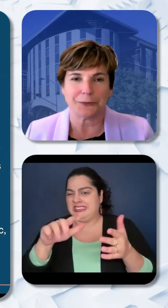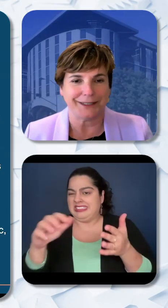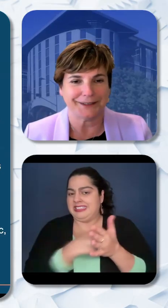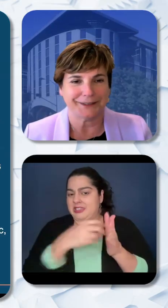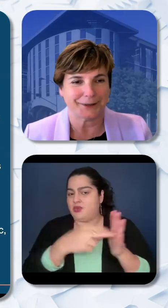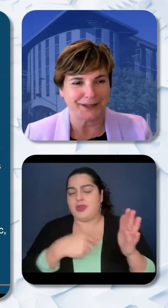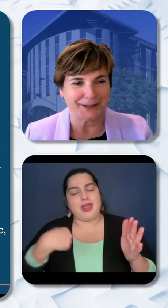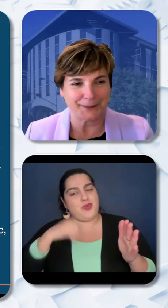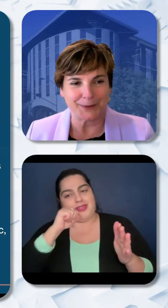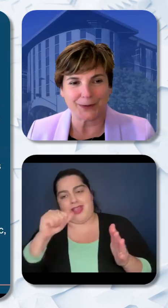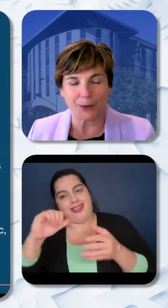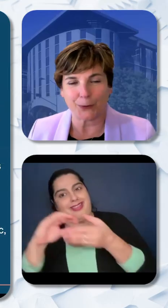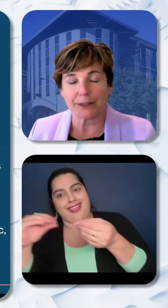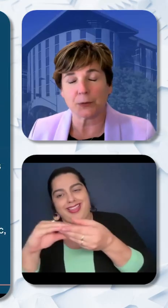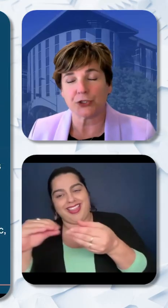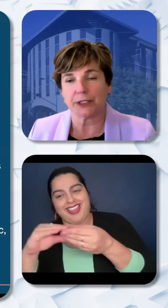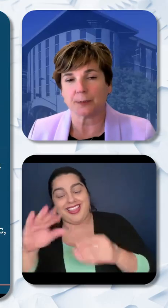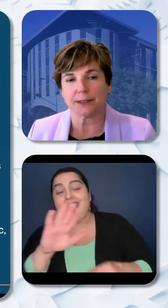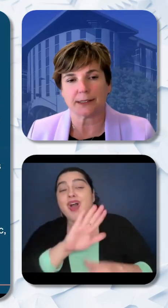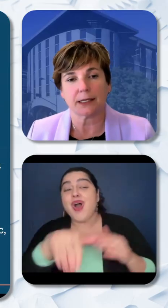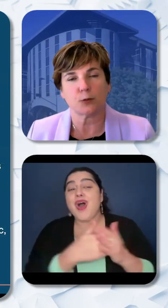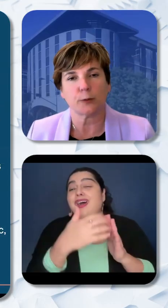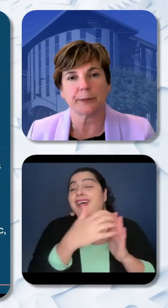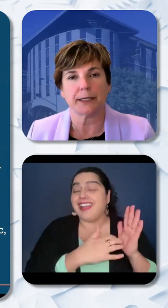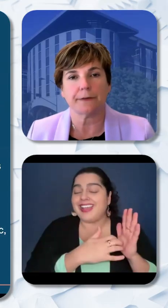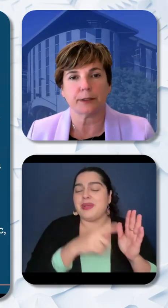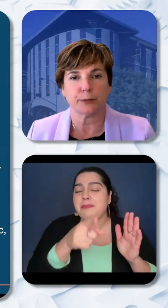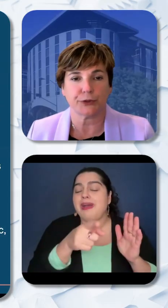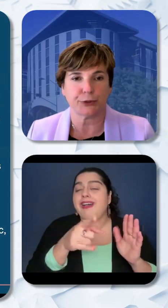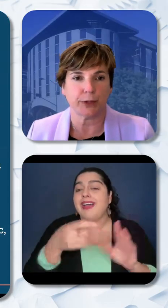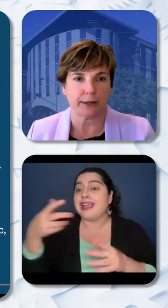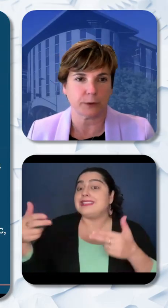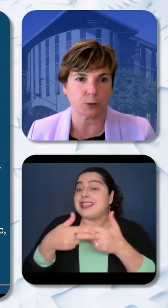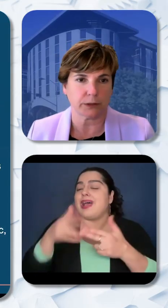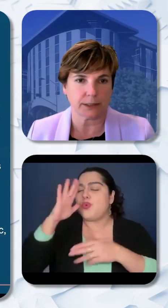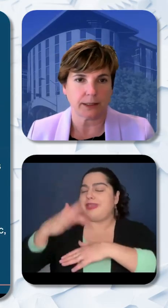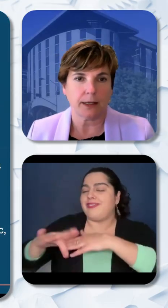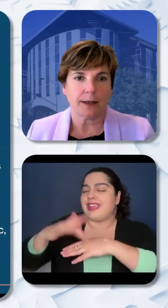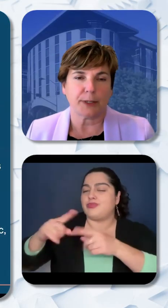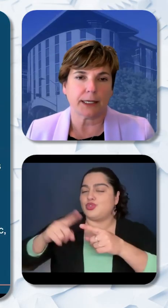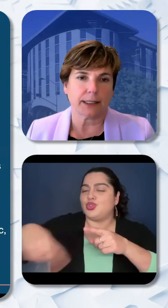not read, all the language here, but the slides will be made available to you afterwards. But it